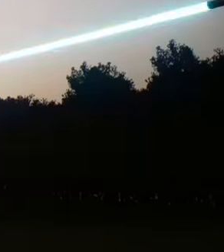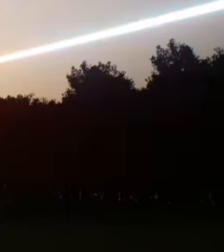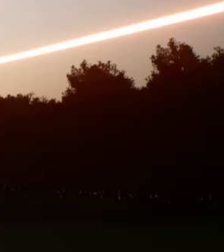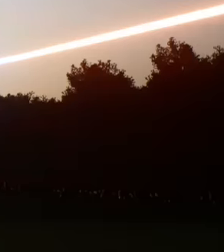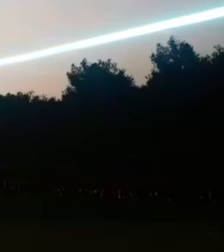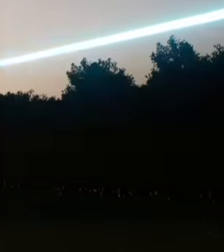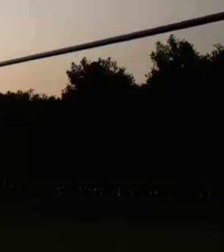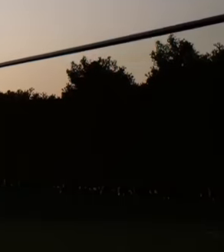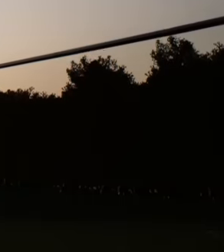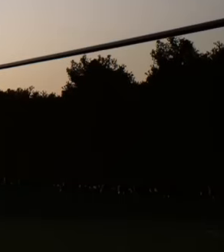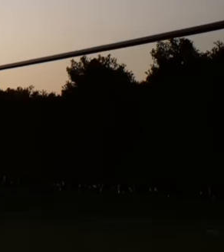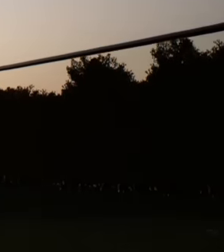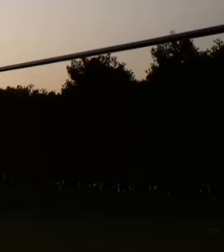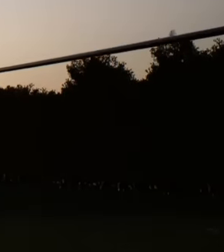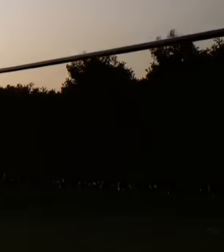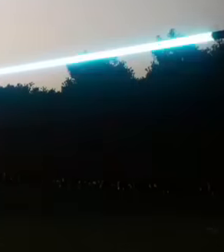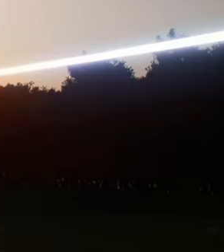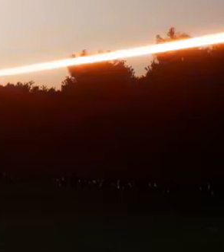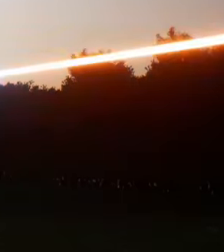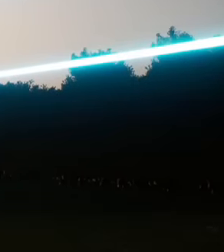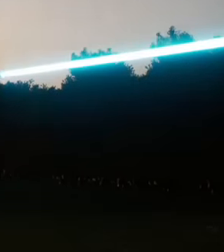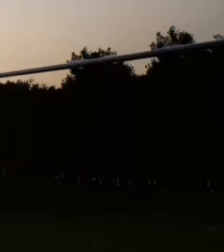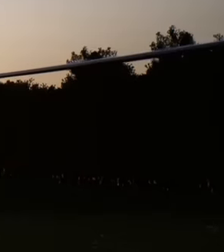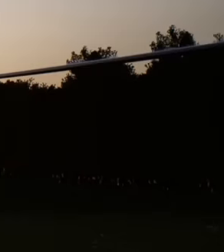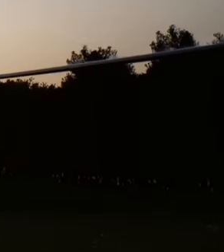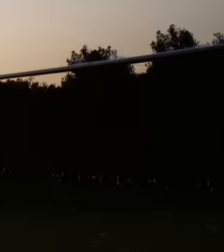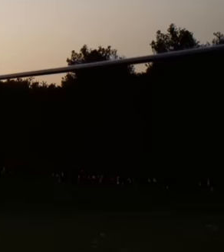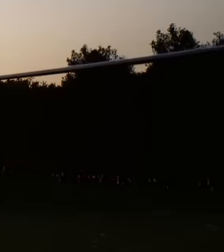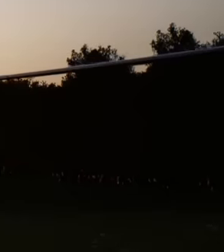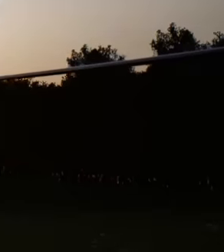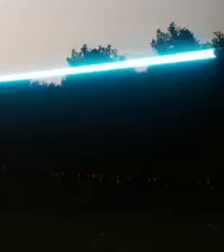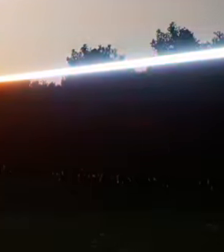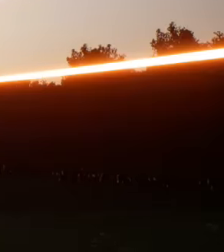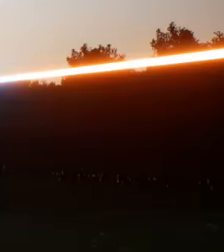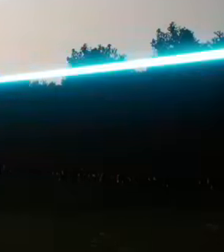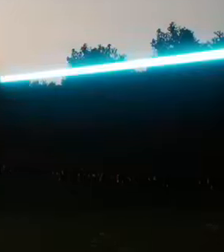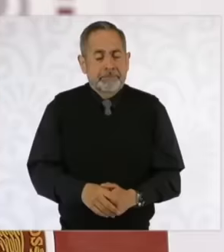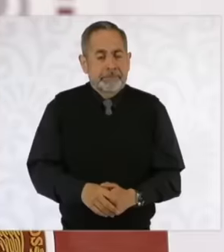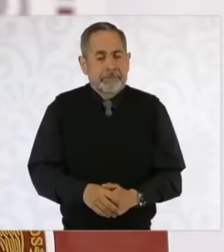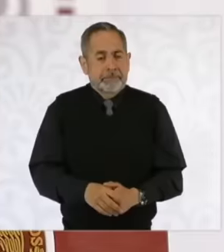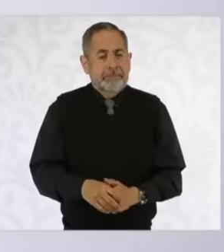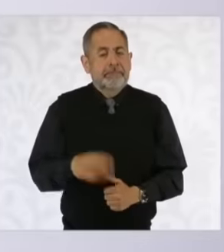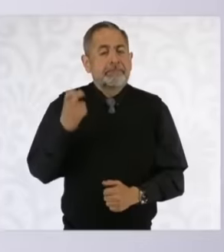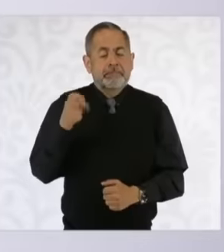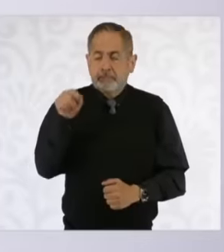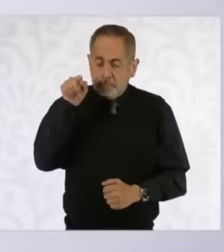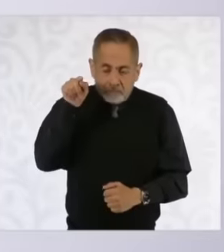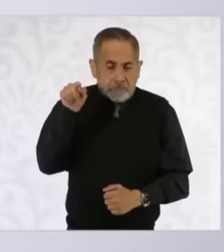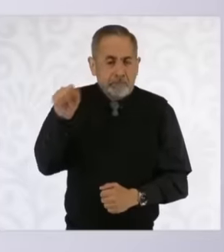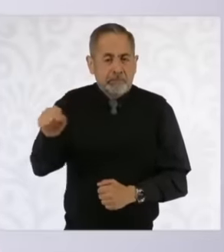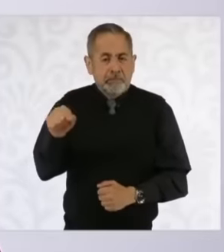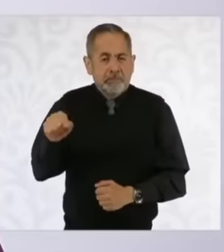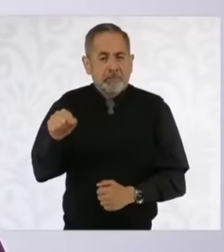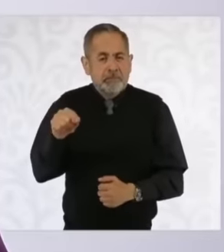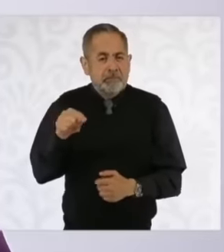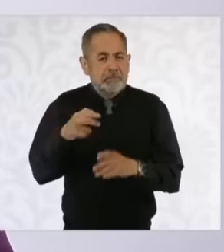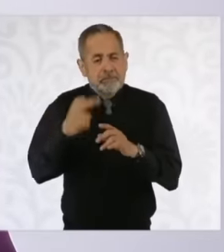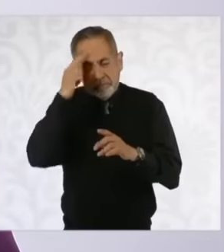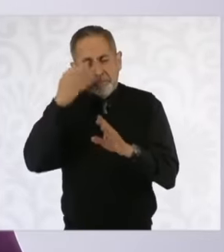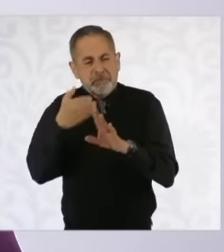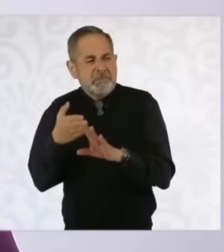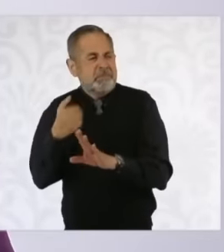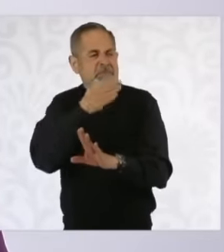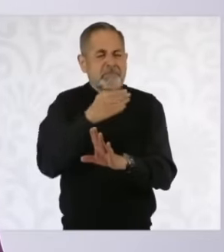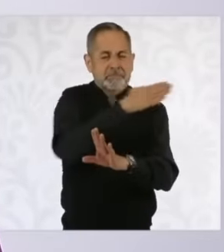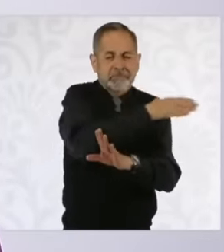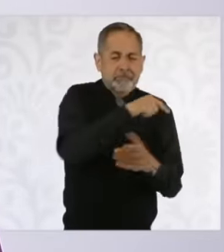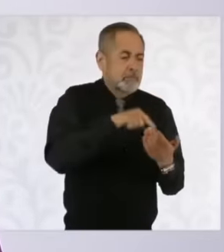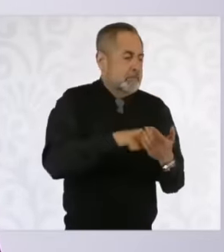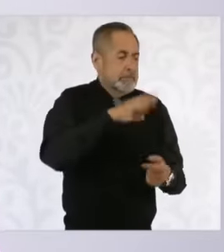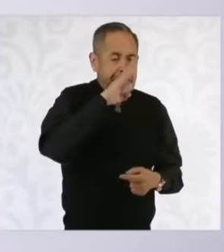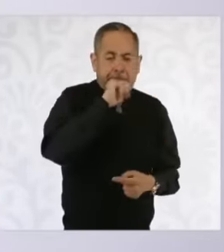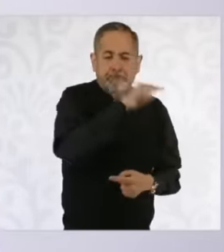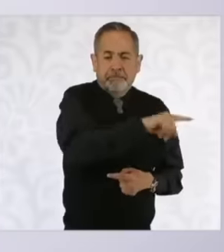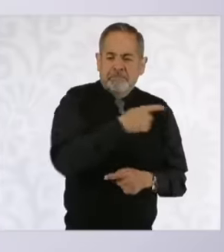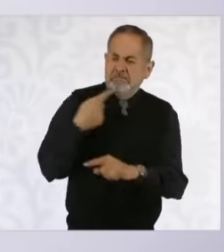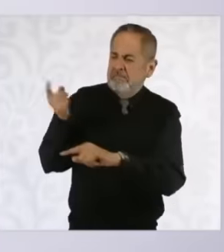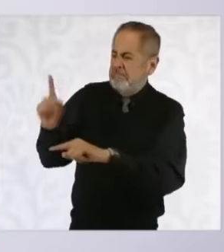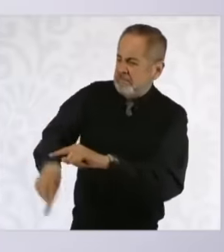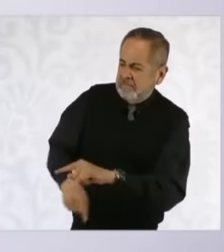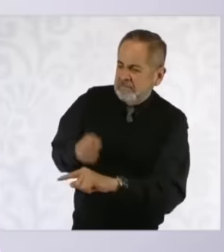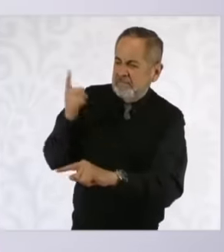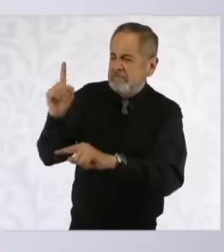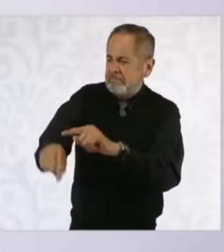and is to a certain extent a reversal of part of the privatization of Pemex and CFE that was suffered